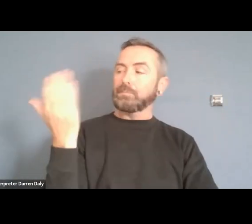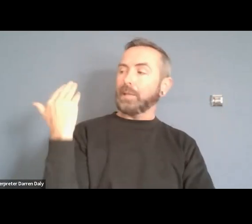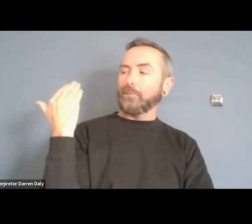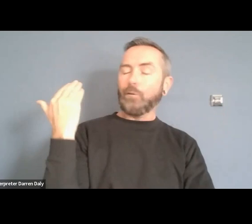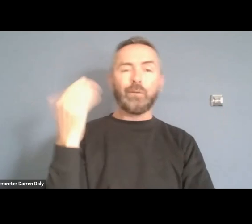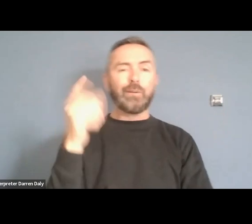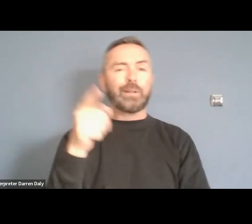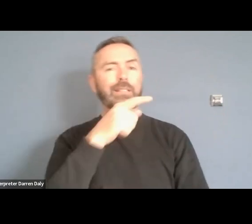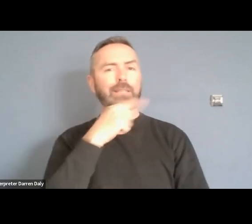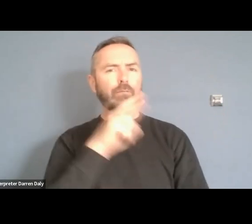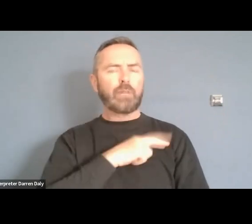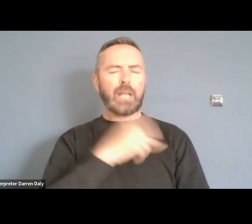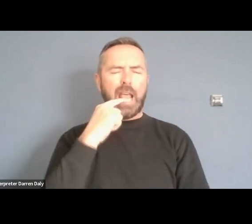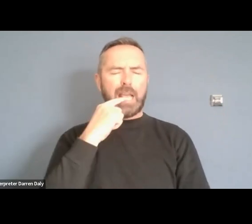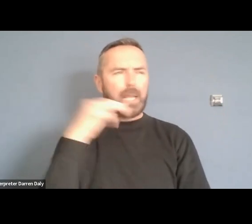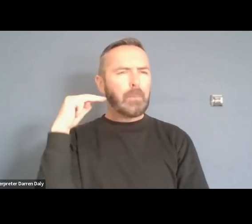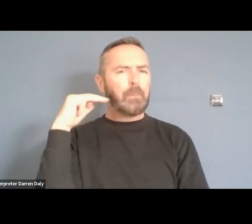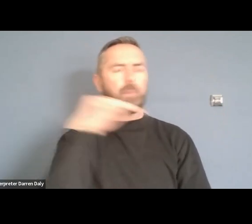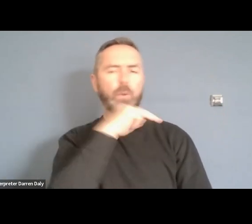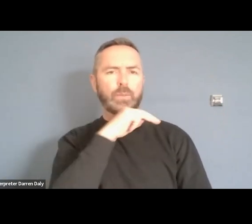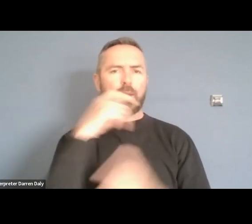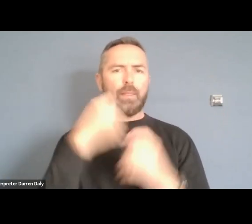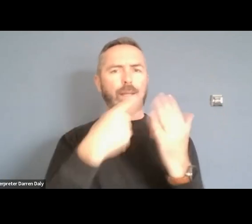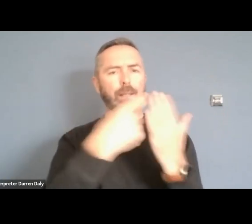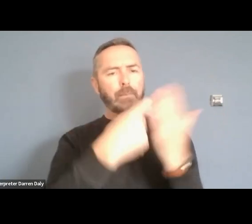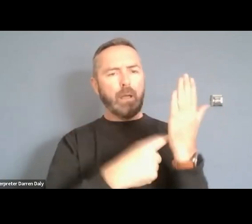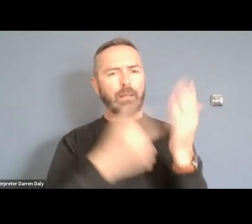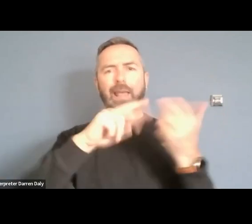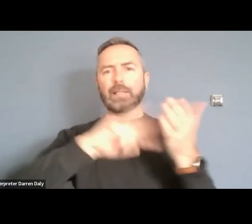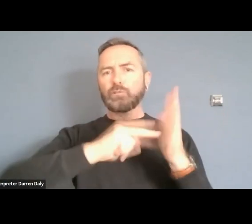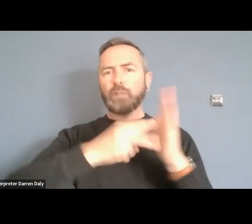it's incredibly important that the policy and strategies that are adopted in this